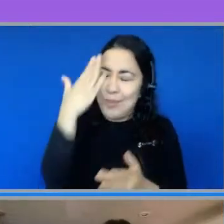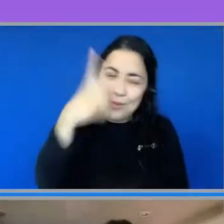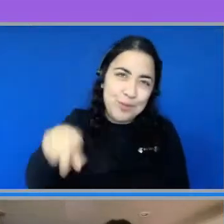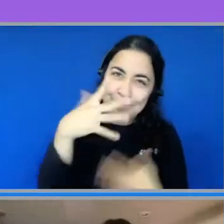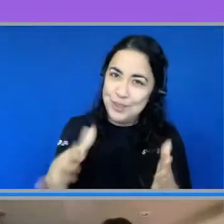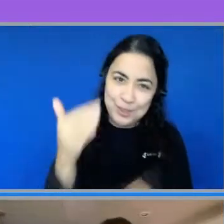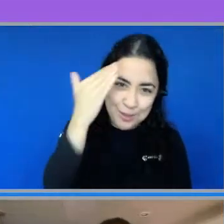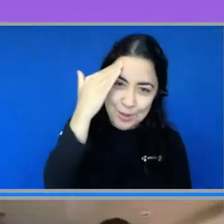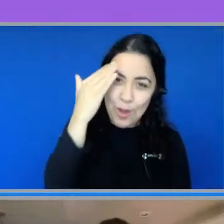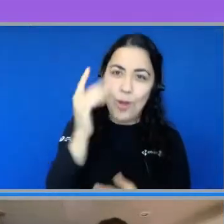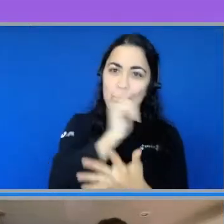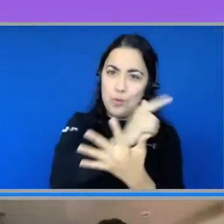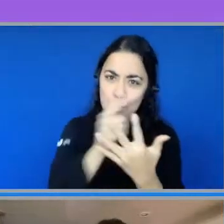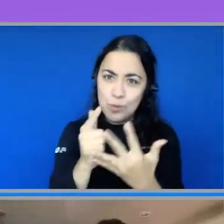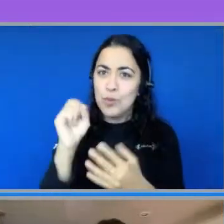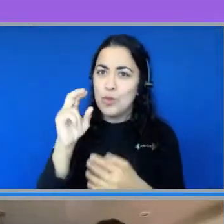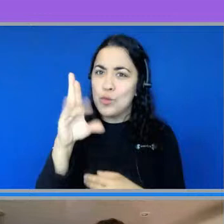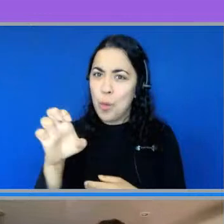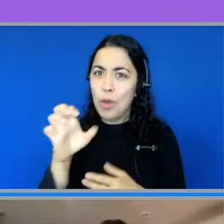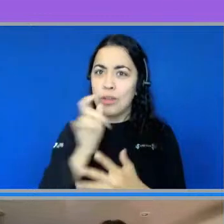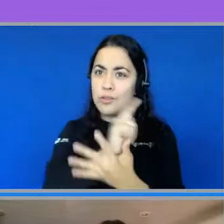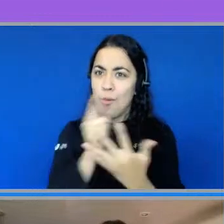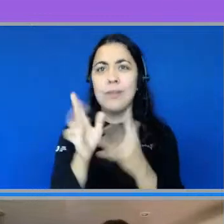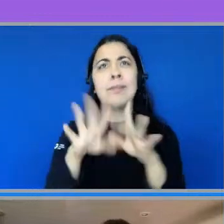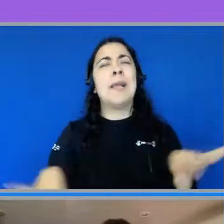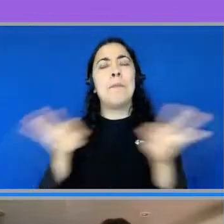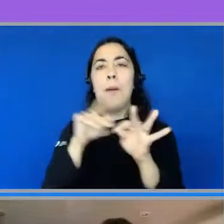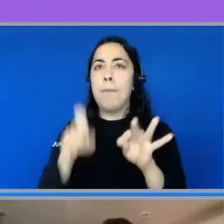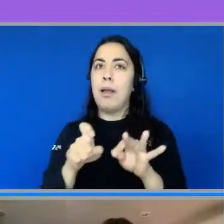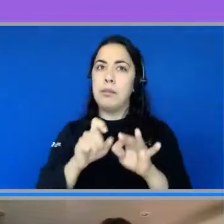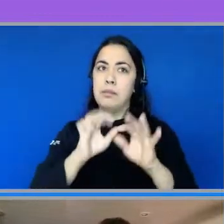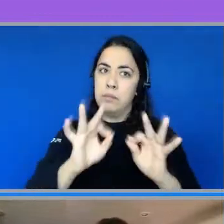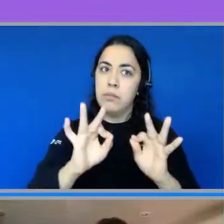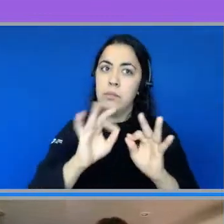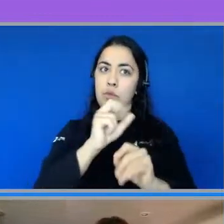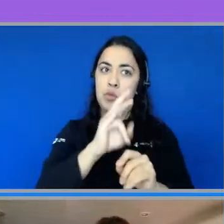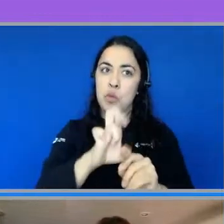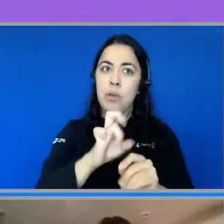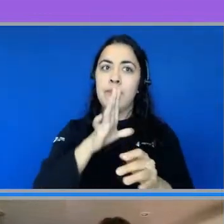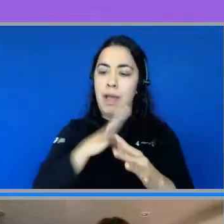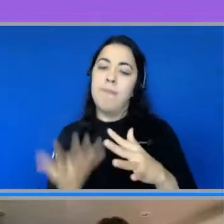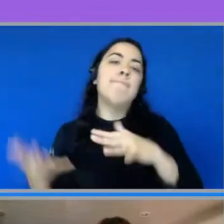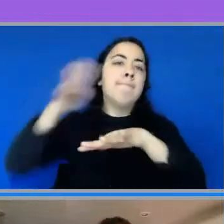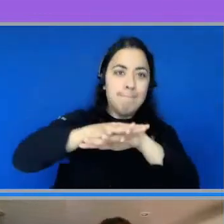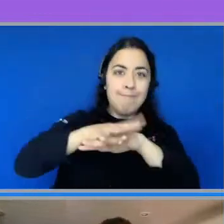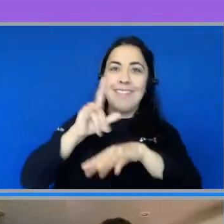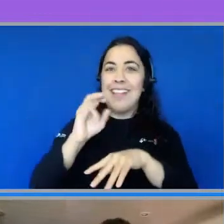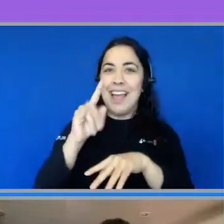sure that we have a really solid source and that we're doing layout. On top of that, you